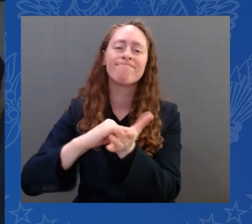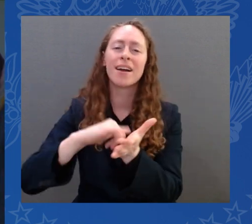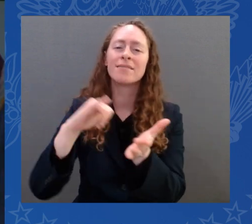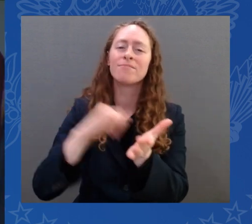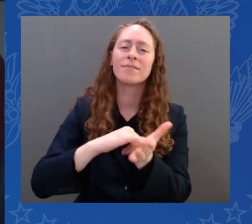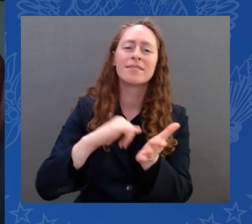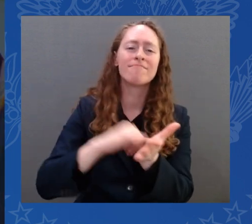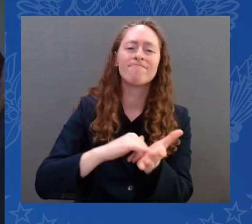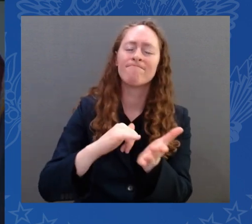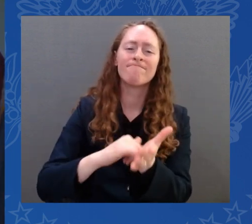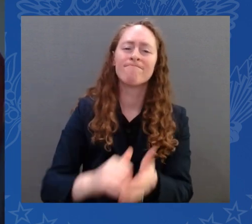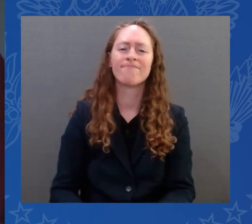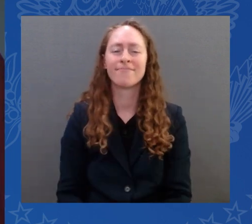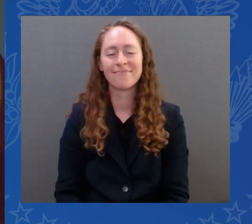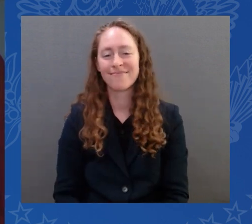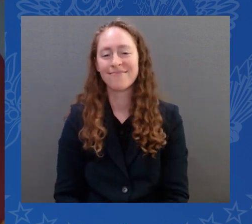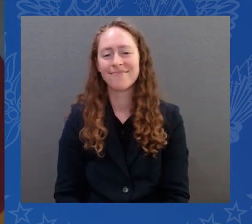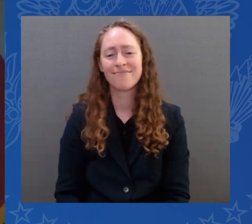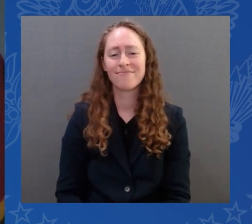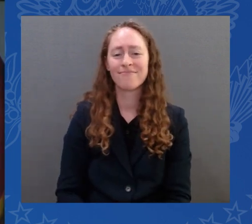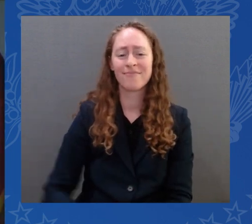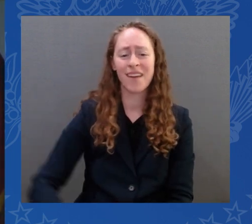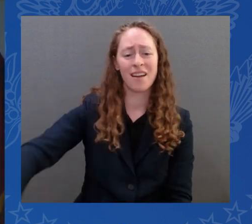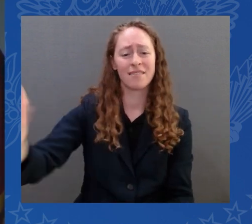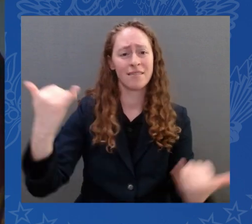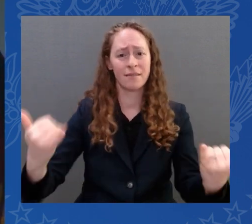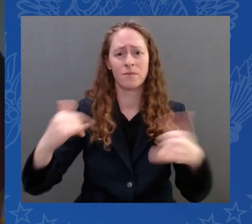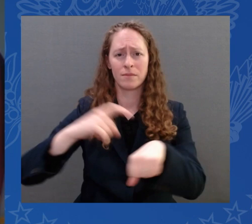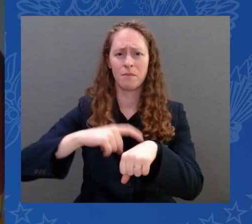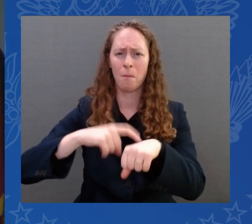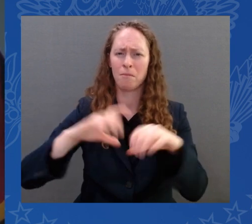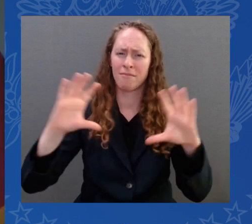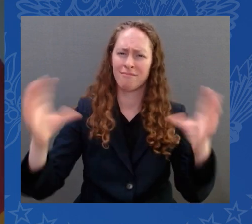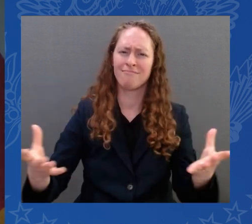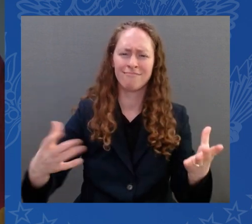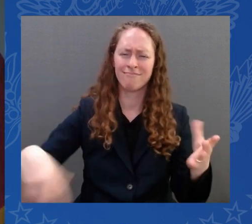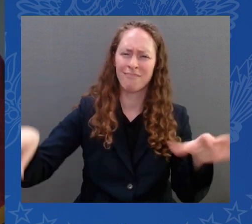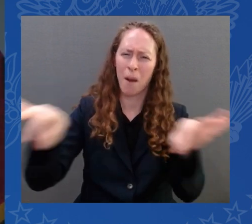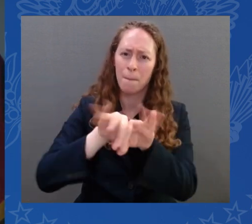not only in American history but in world history. And I mean it. The challenge we face